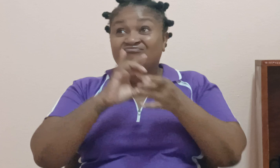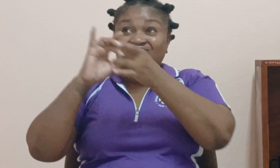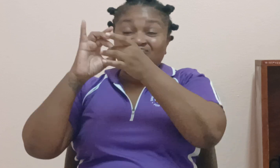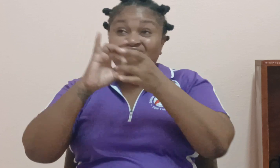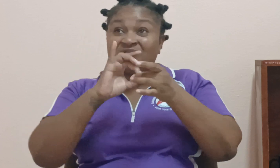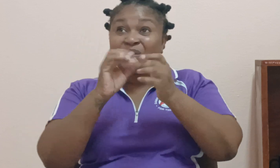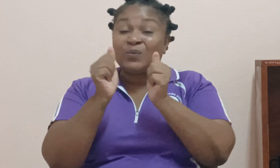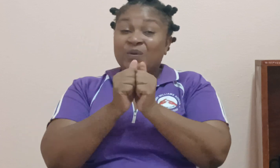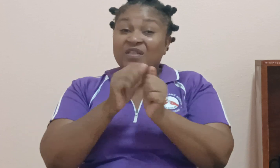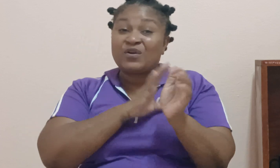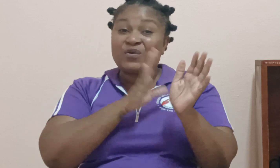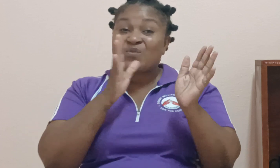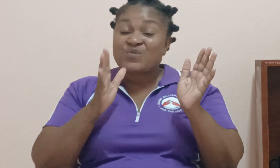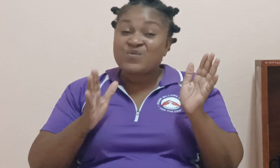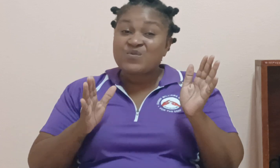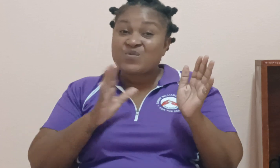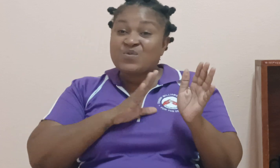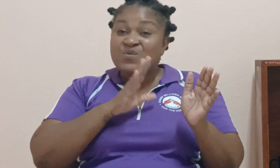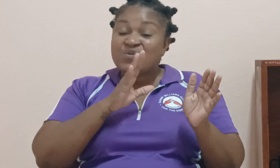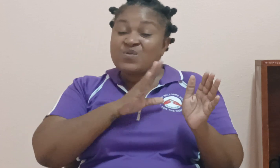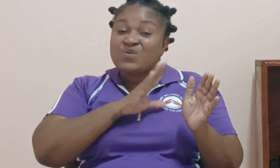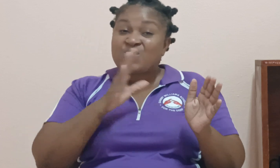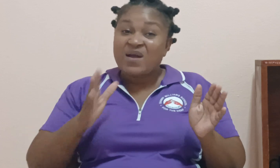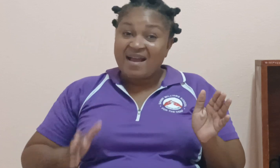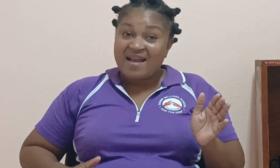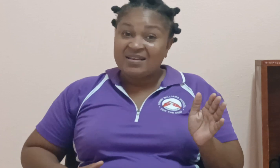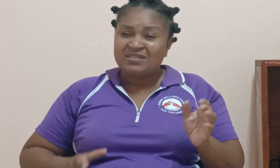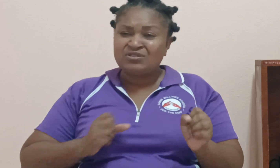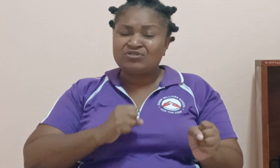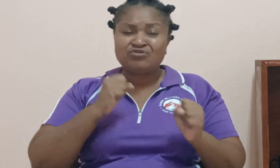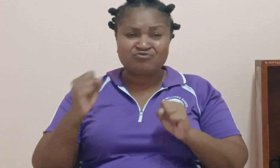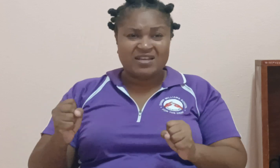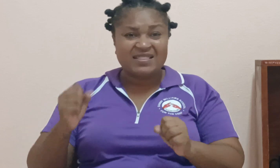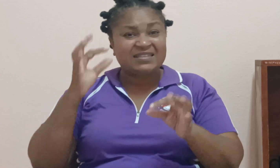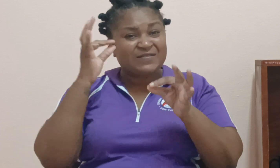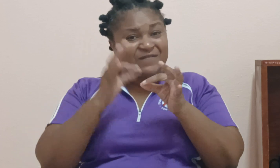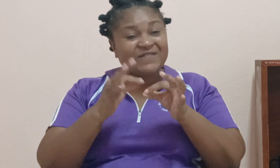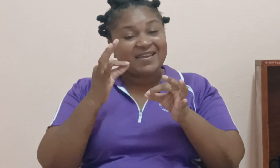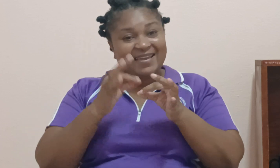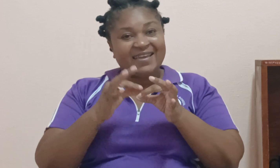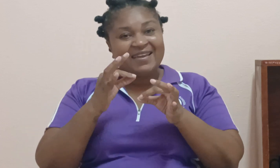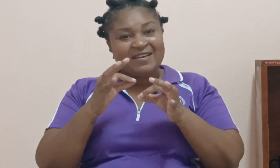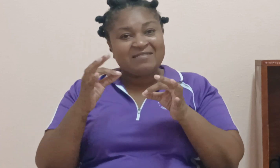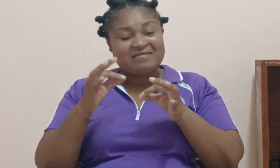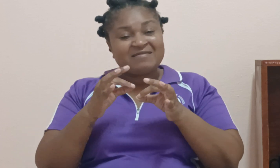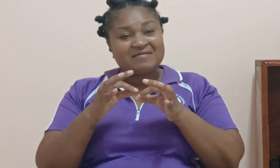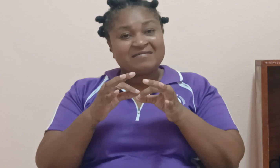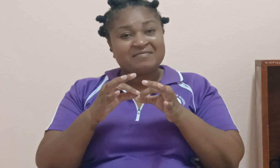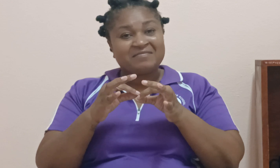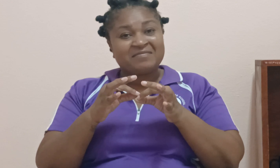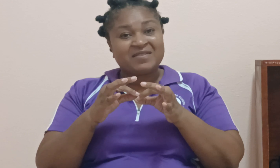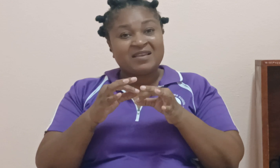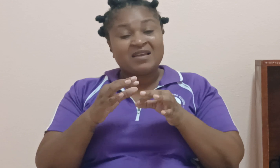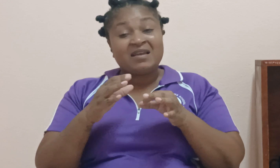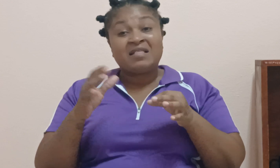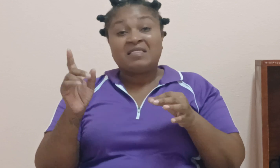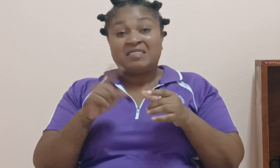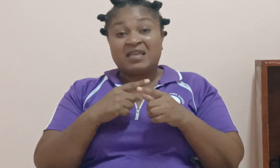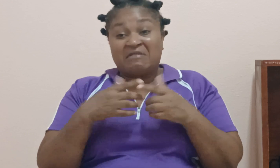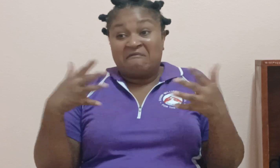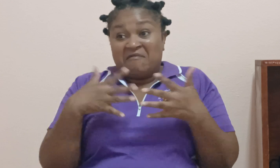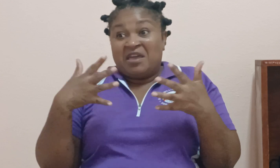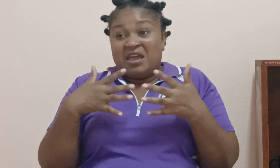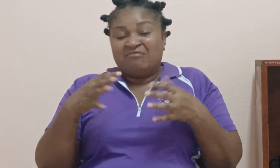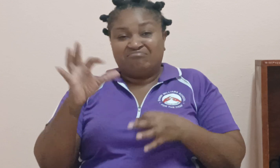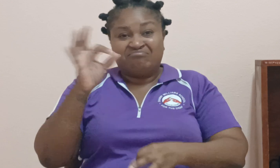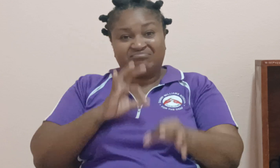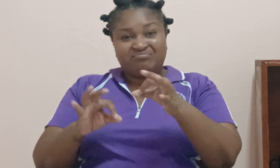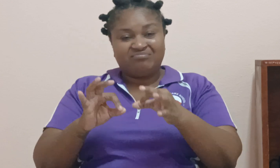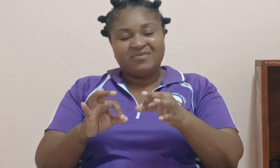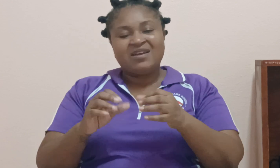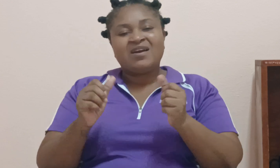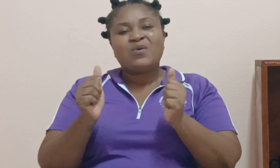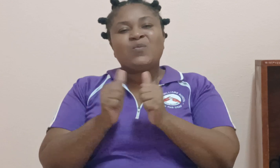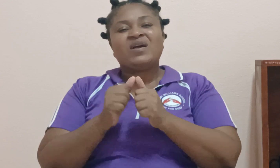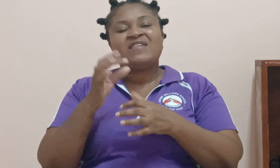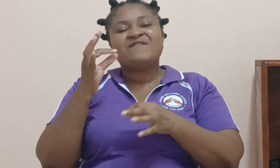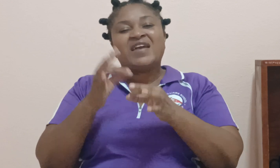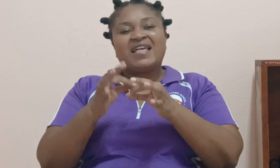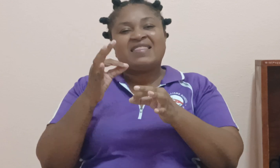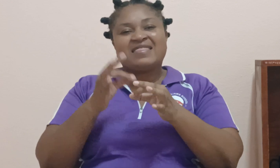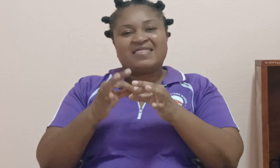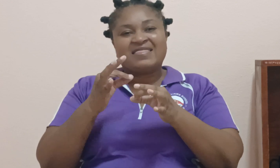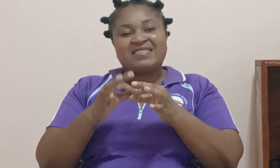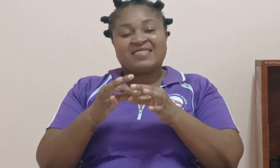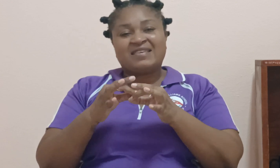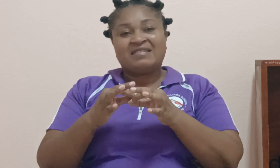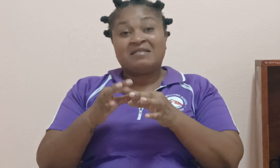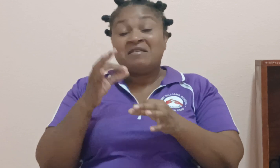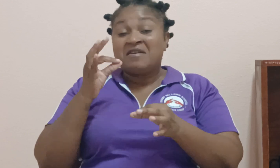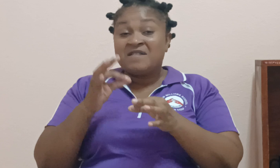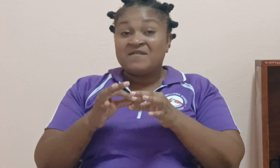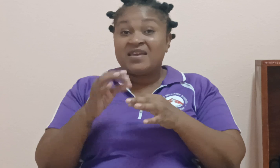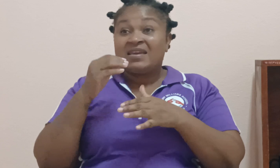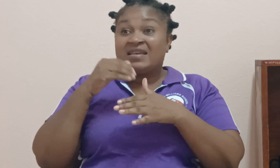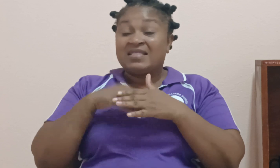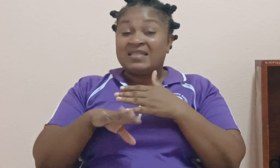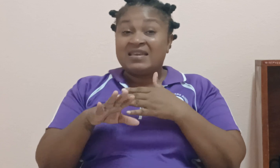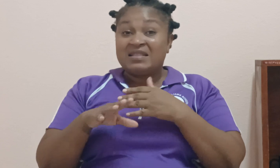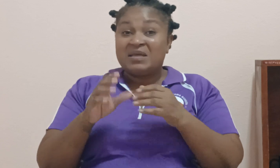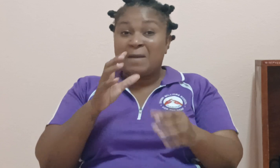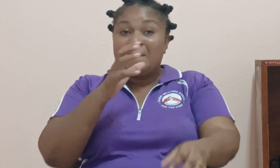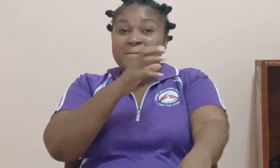Christ strengthens our fears are replaced by faith…faith in the power of Christ,